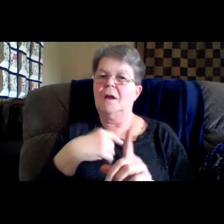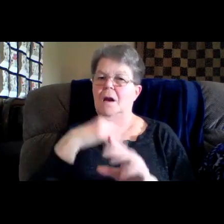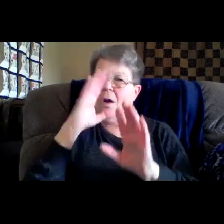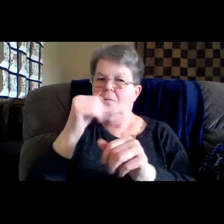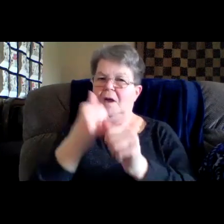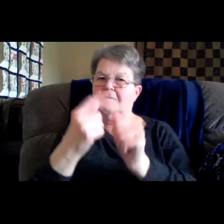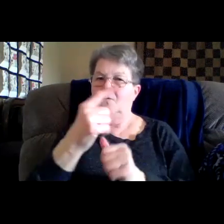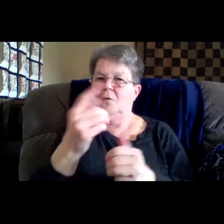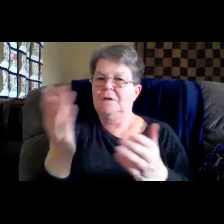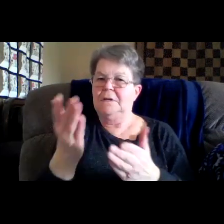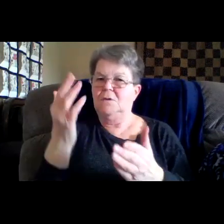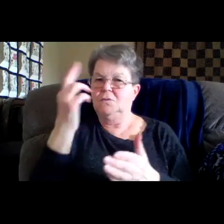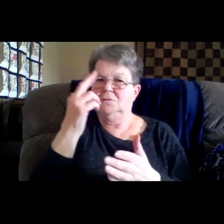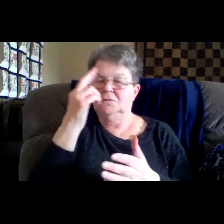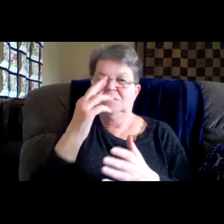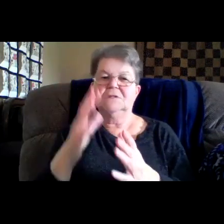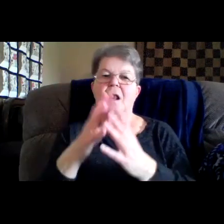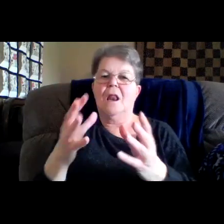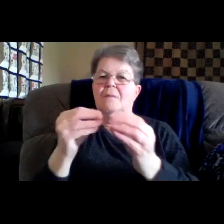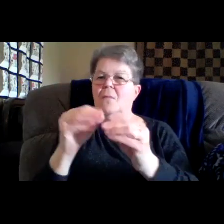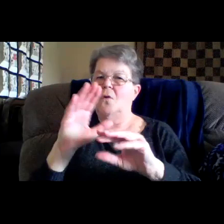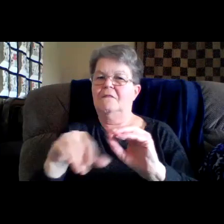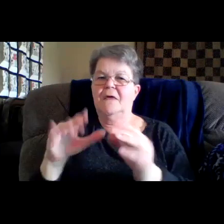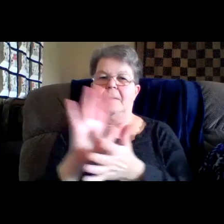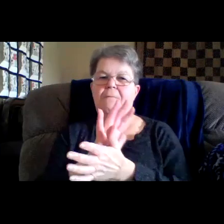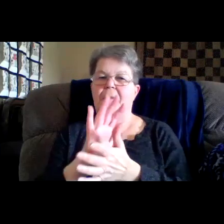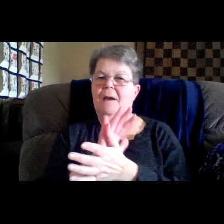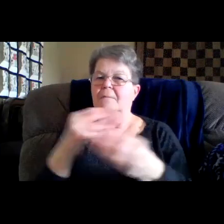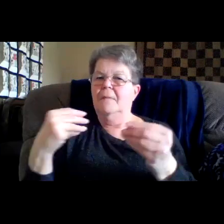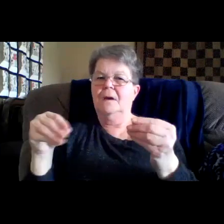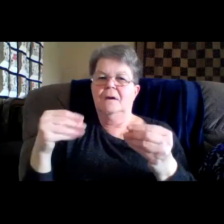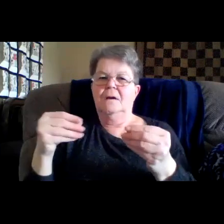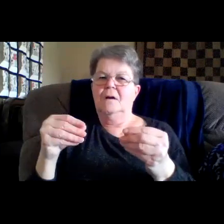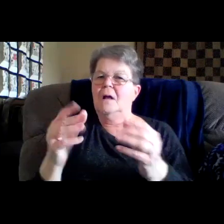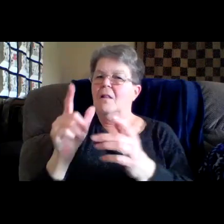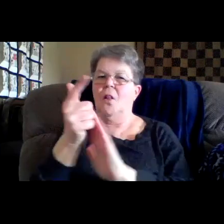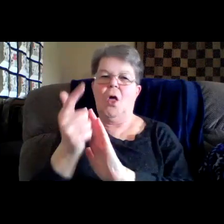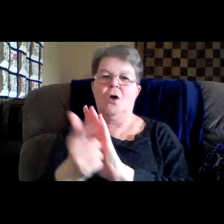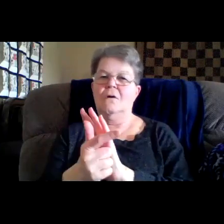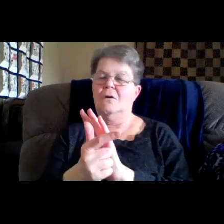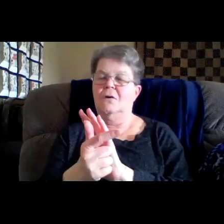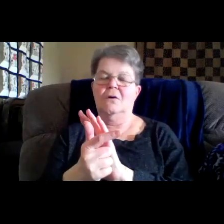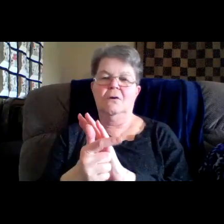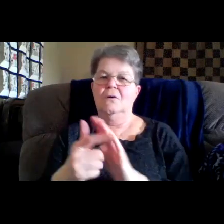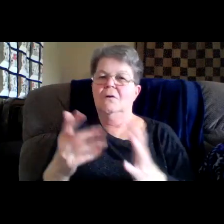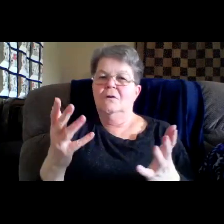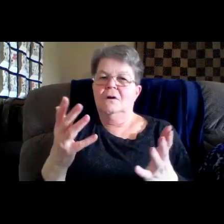that supported decision-making is so much more than paper. It's so much more than law. It is really what happens on the ground